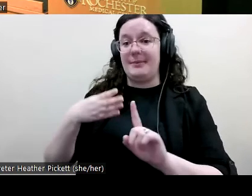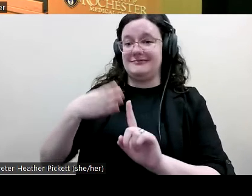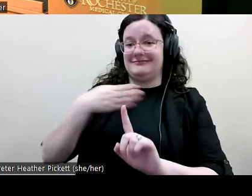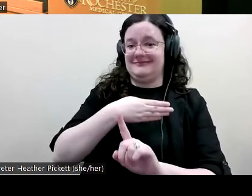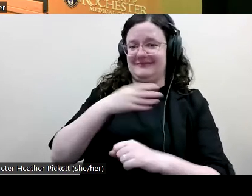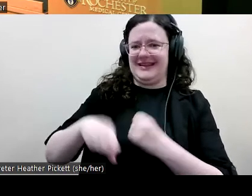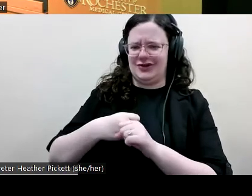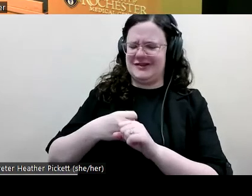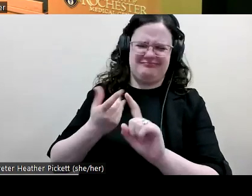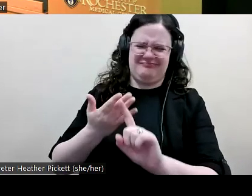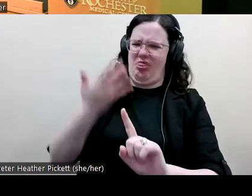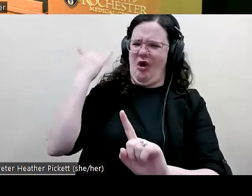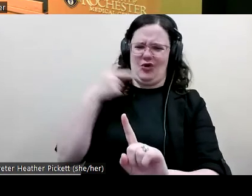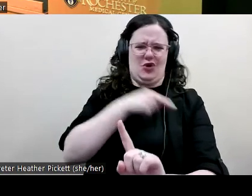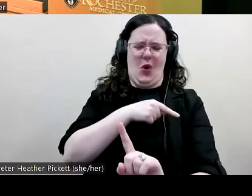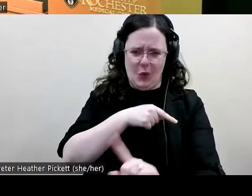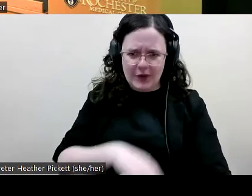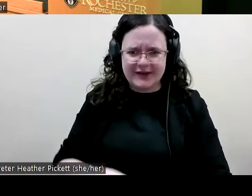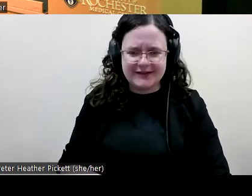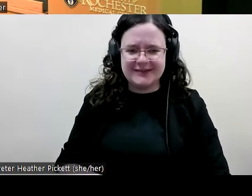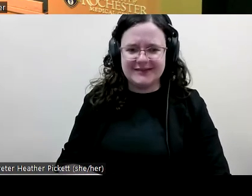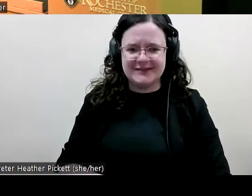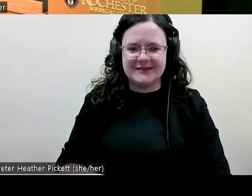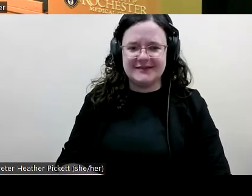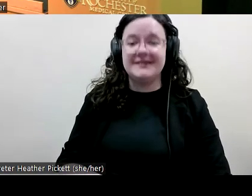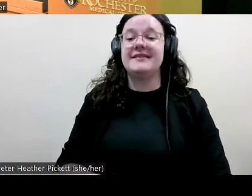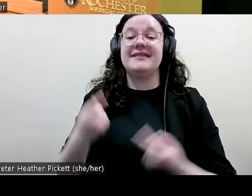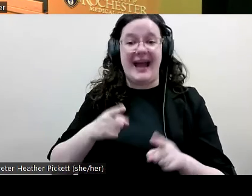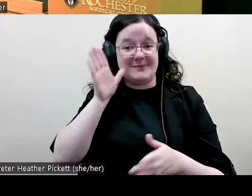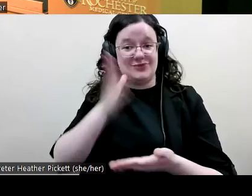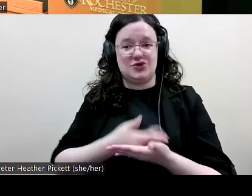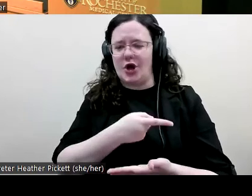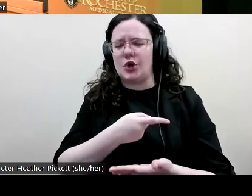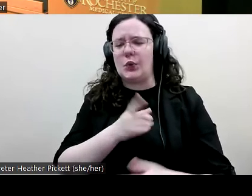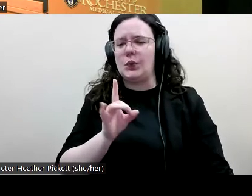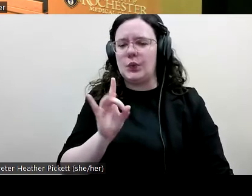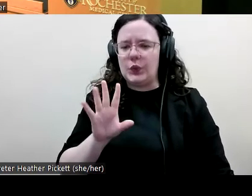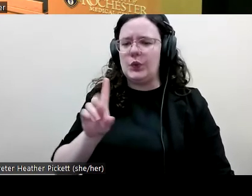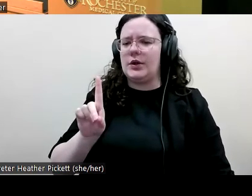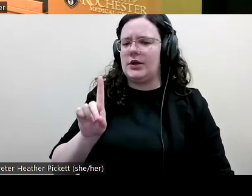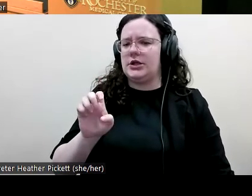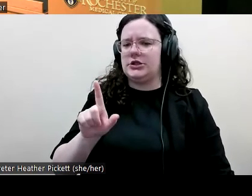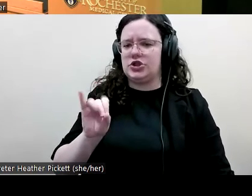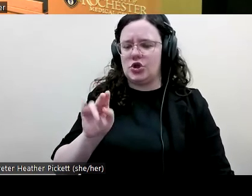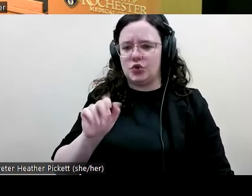before that you know they were and she was very delusional and psychotic and and they she would